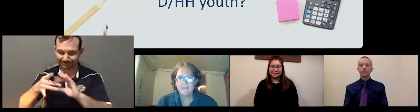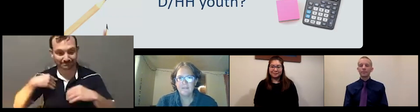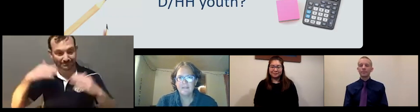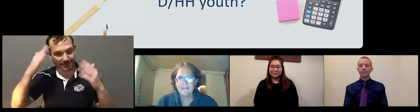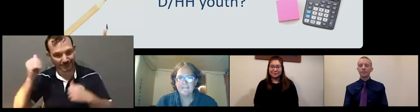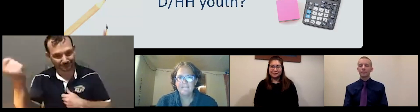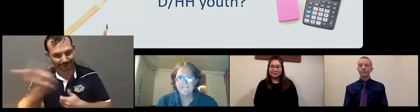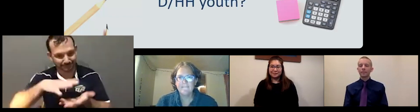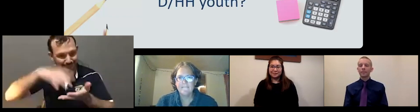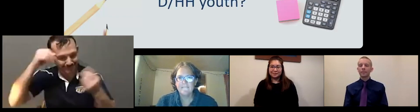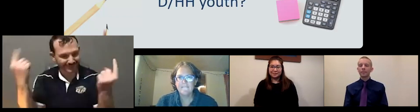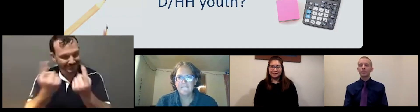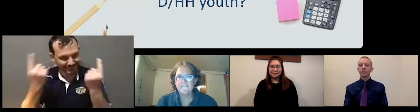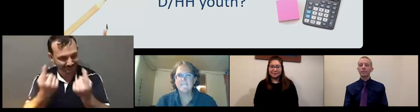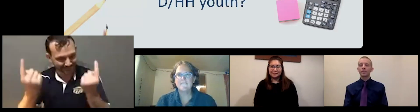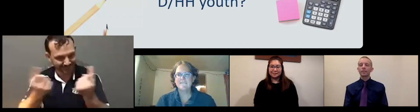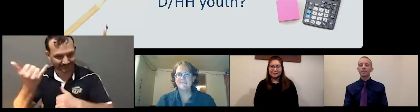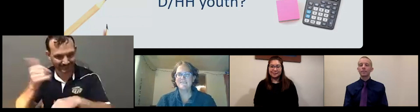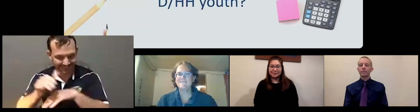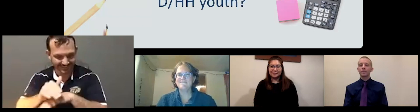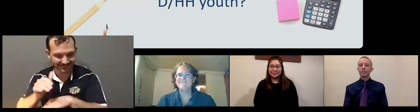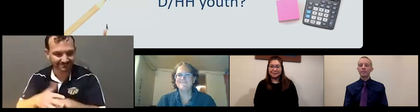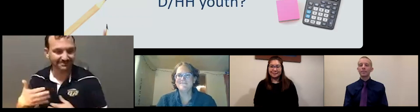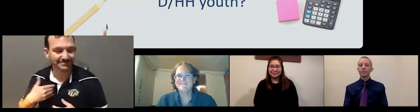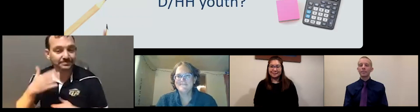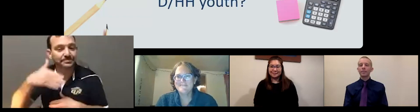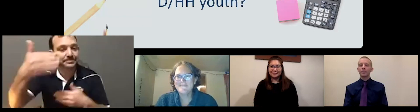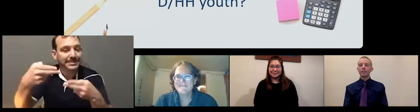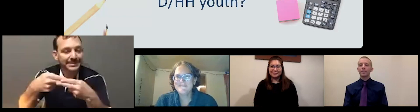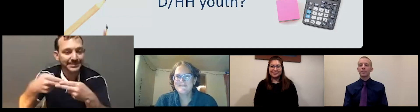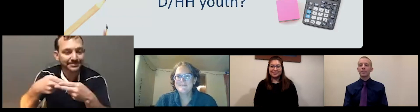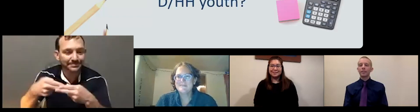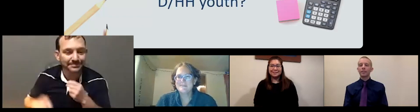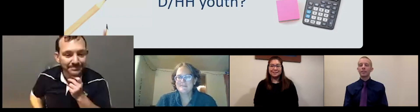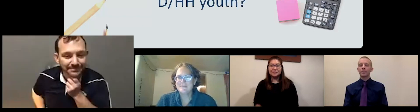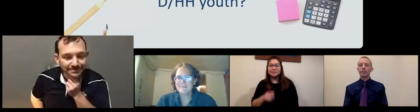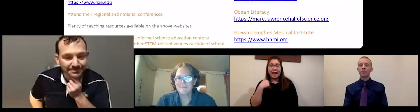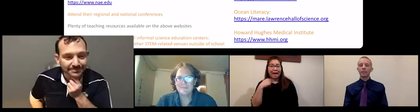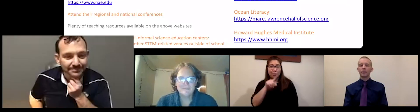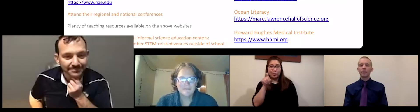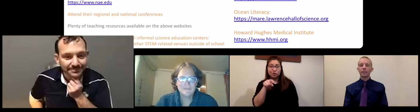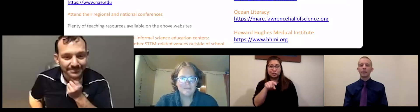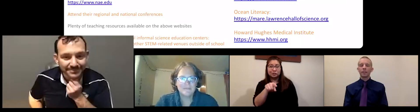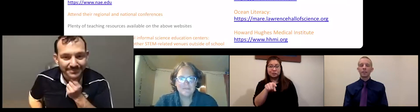I hope you all learned something tonight. Next slide, please. I have a question.